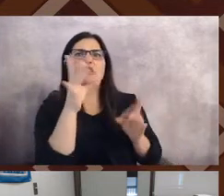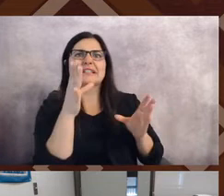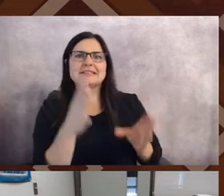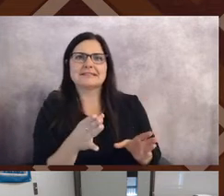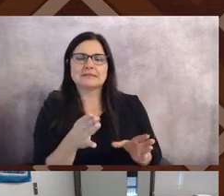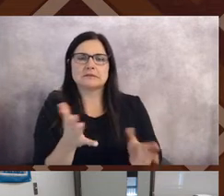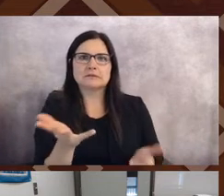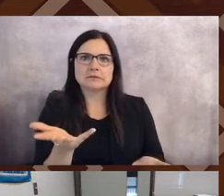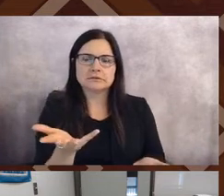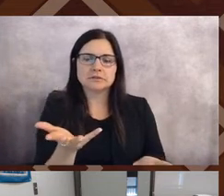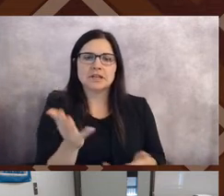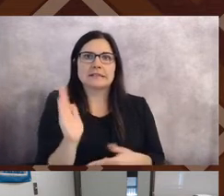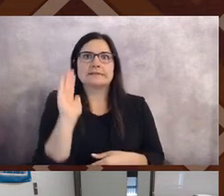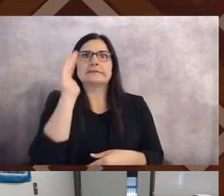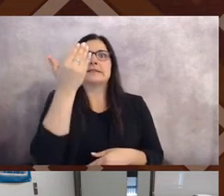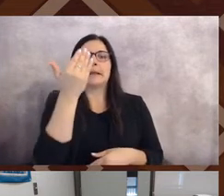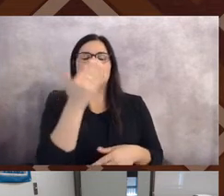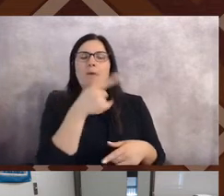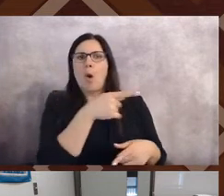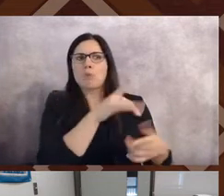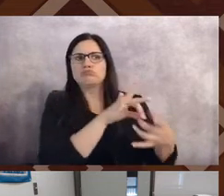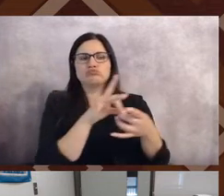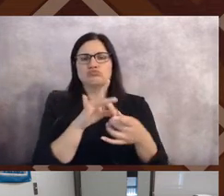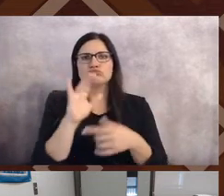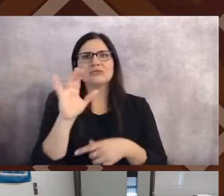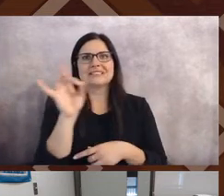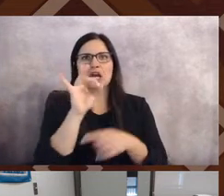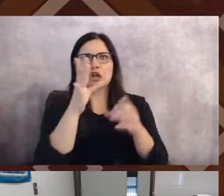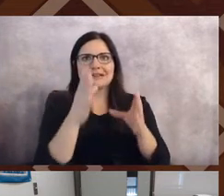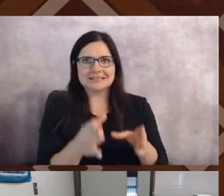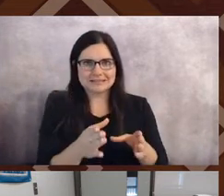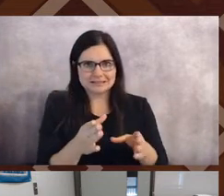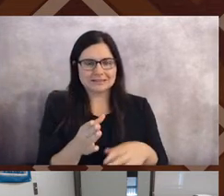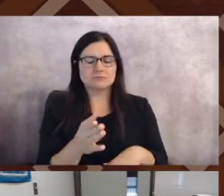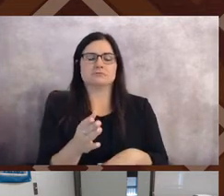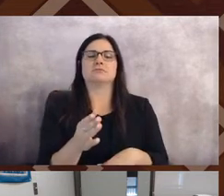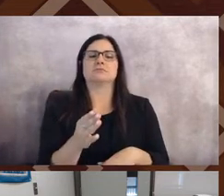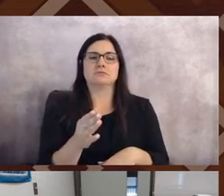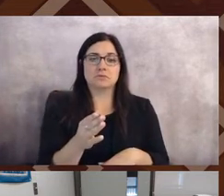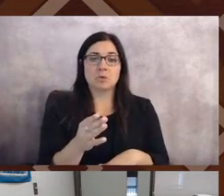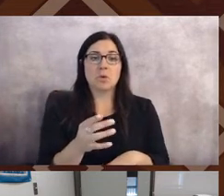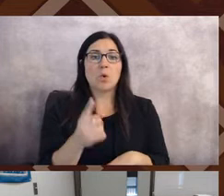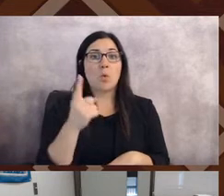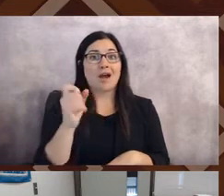or they associated him with terrorism. One of them committed suicide.